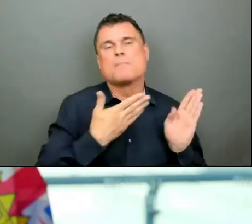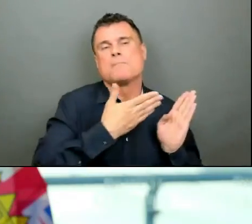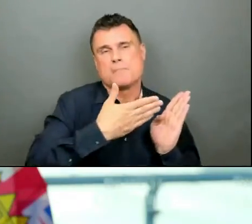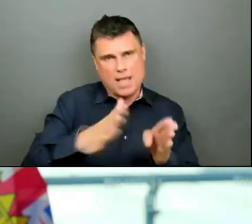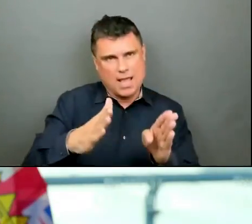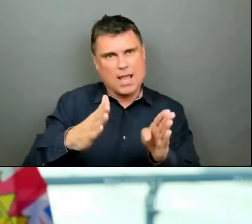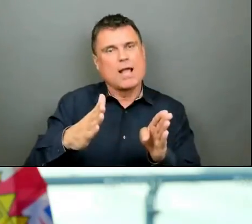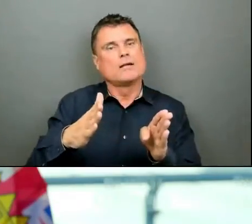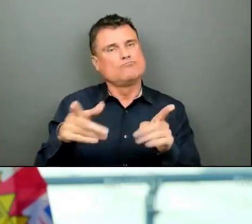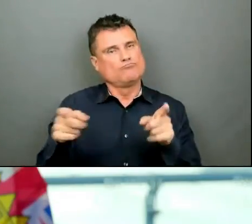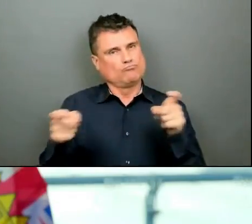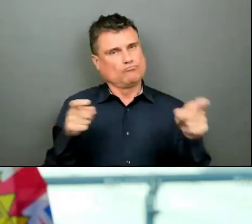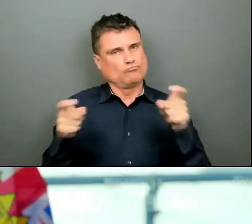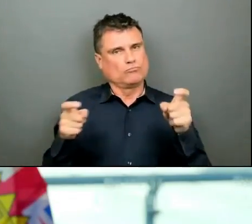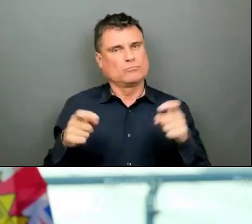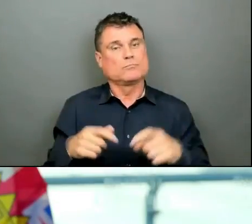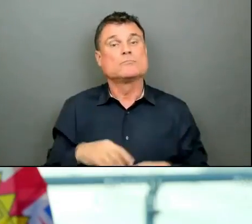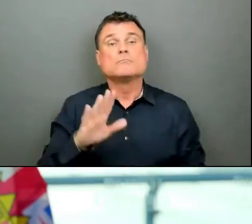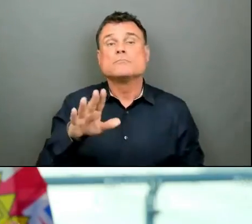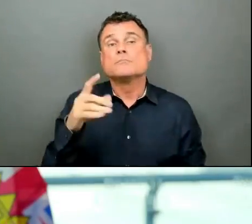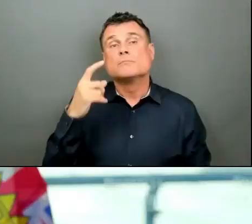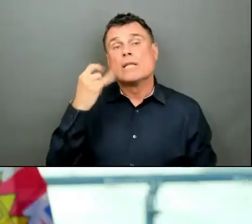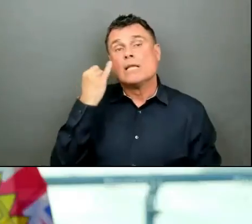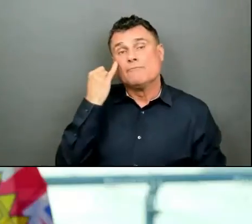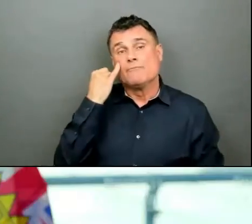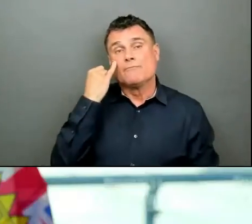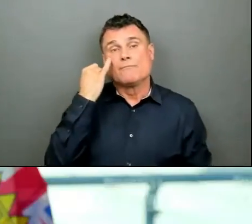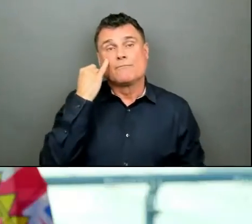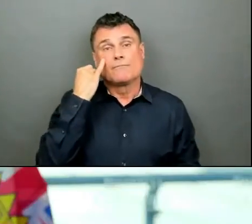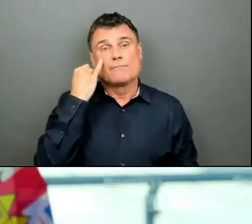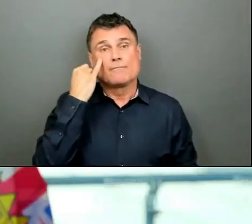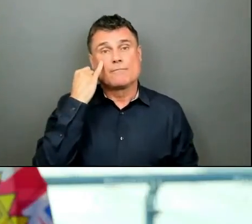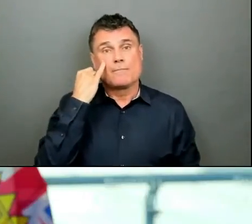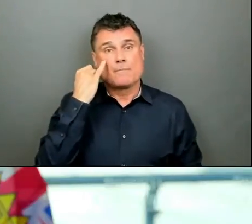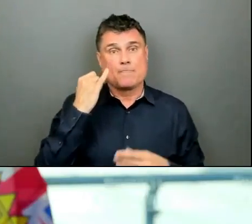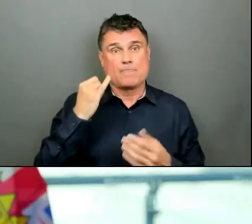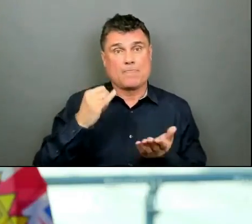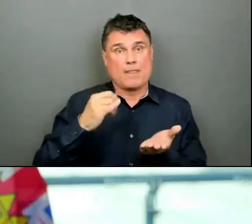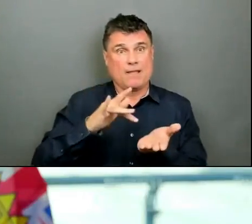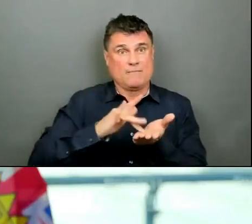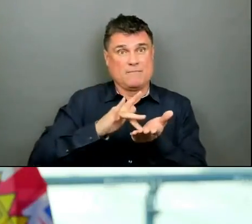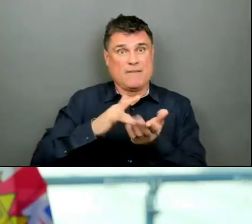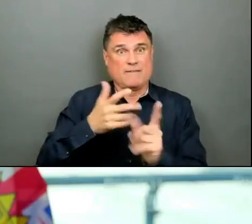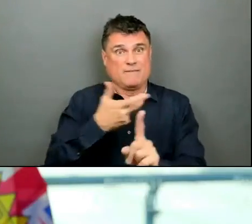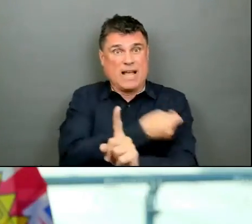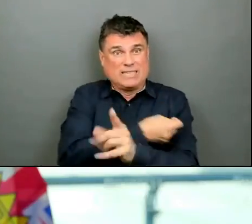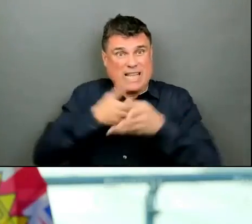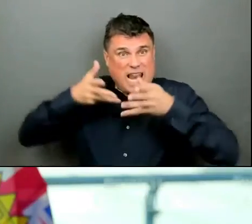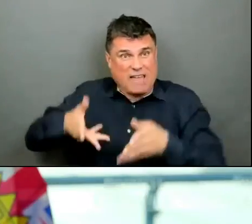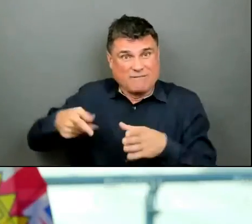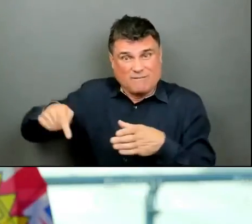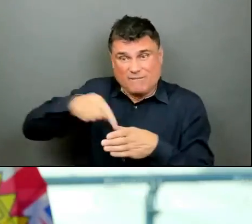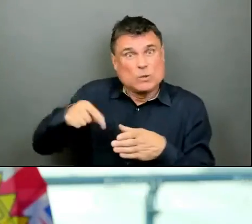plans. The plans are taking end of day doses to a hospital, a local place where we know